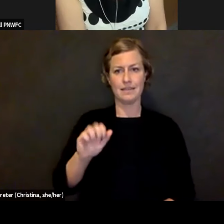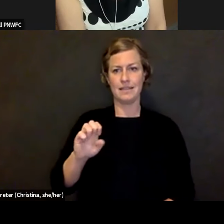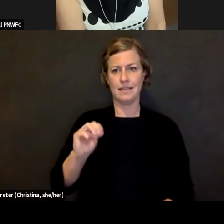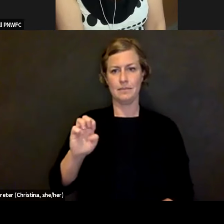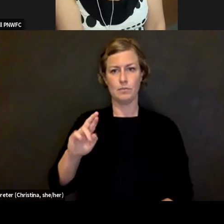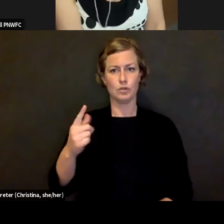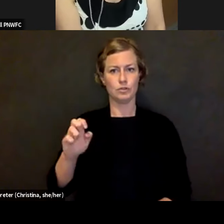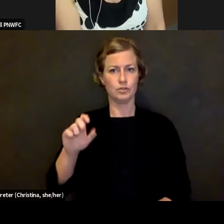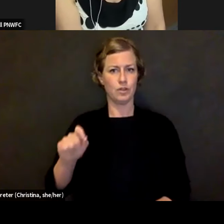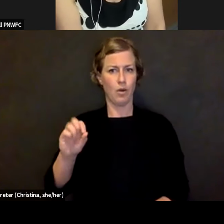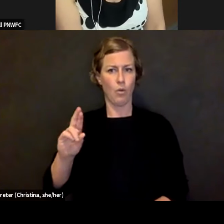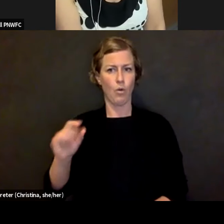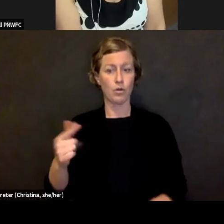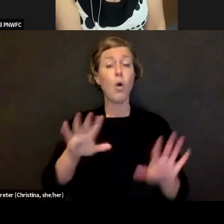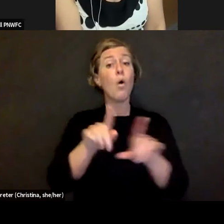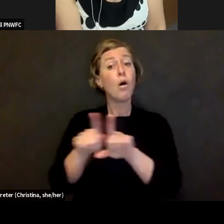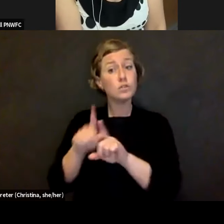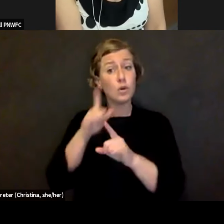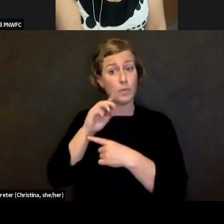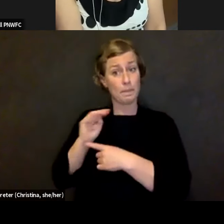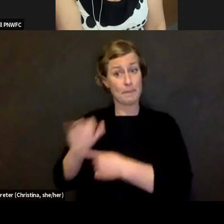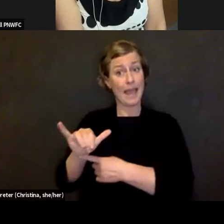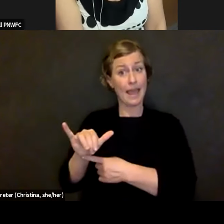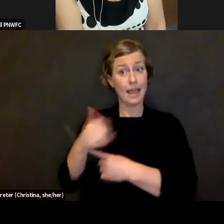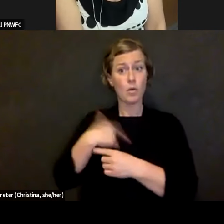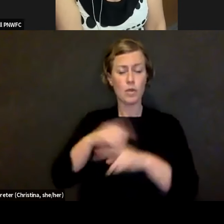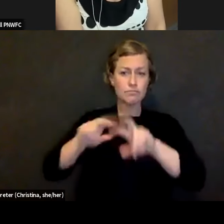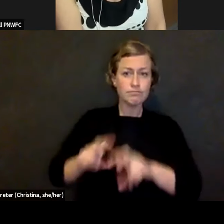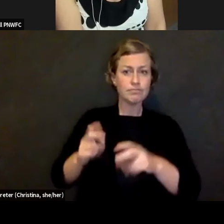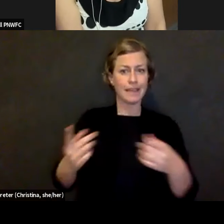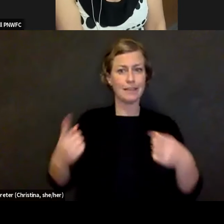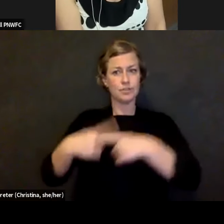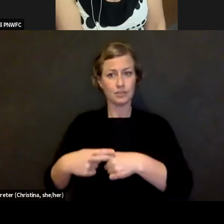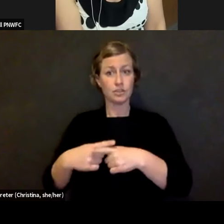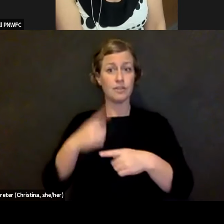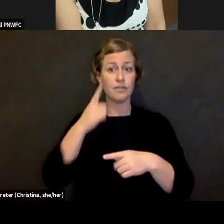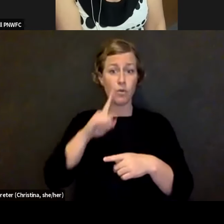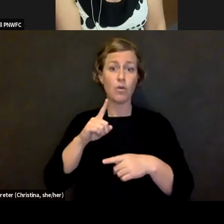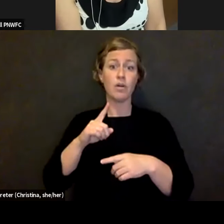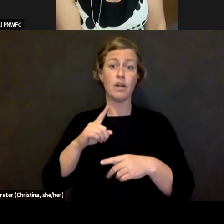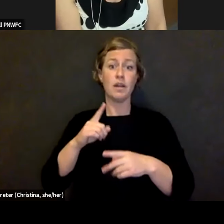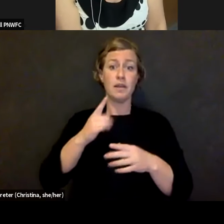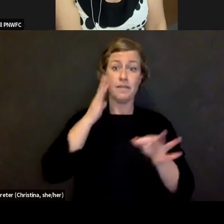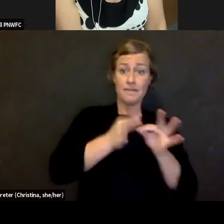have the emerge advocacy nights. E-mail info@emerge.org. The other thing is